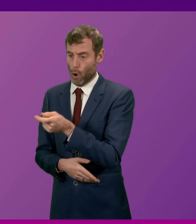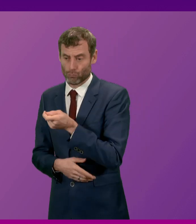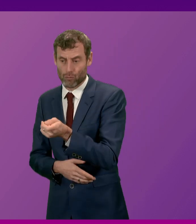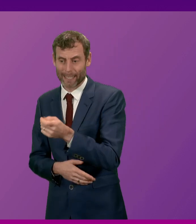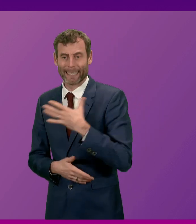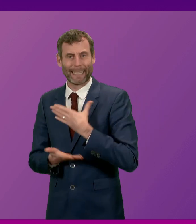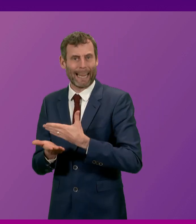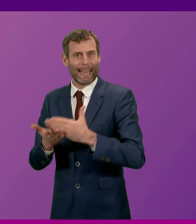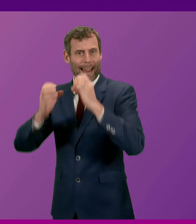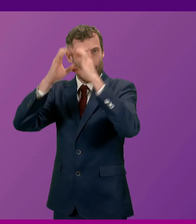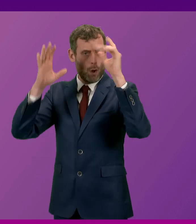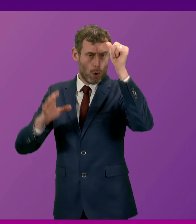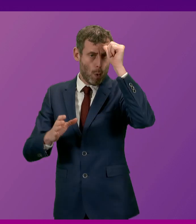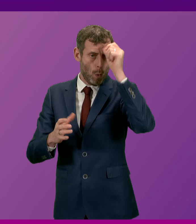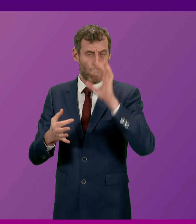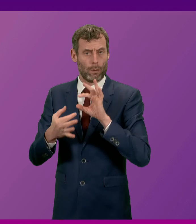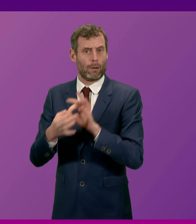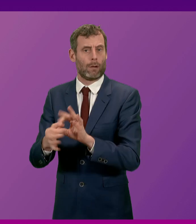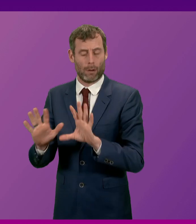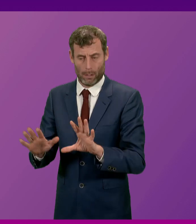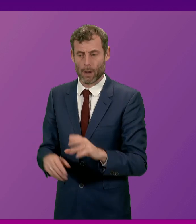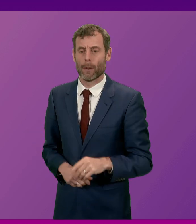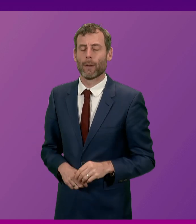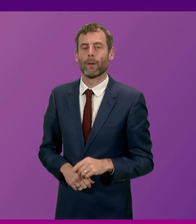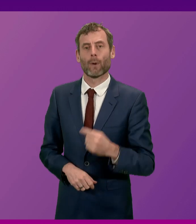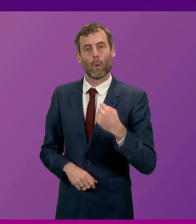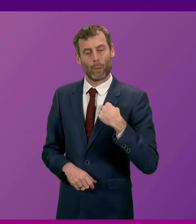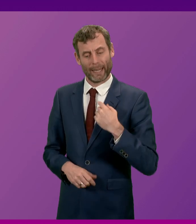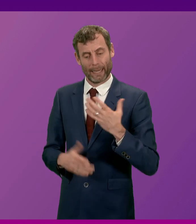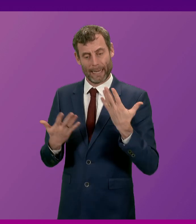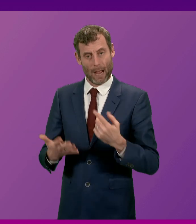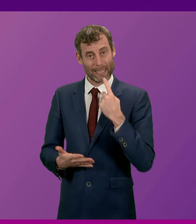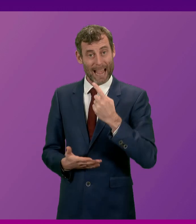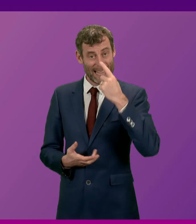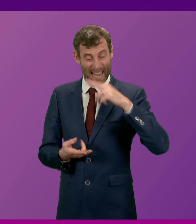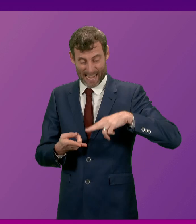that we have announced of limiting rent increase to CPI plus 1 per cent up to a